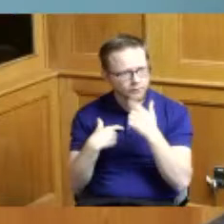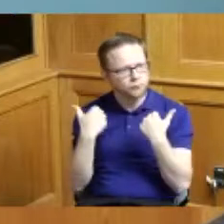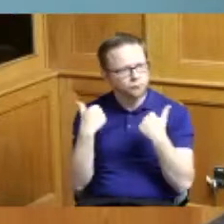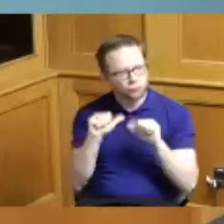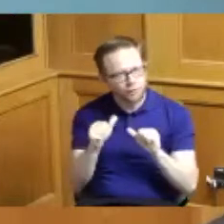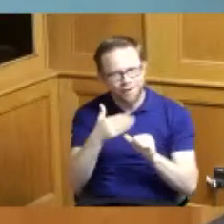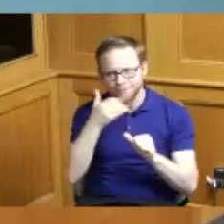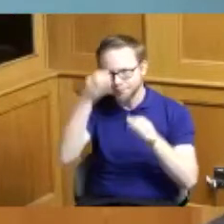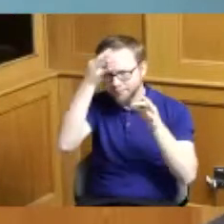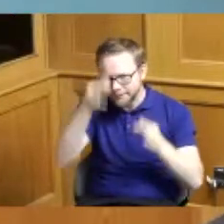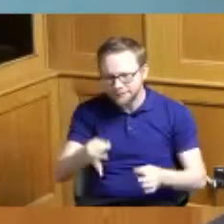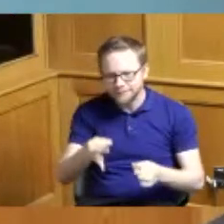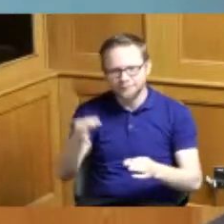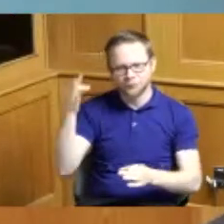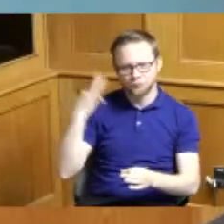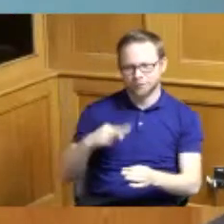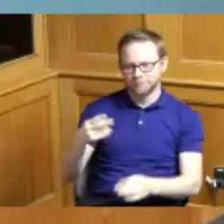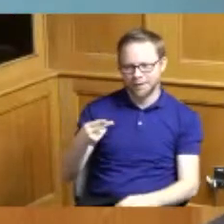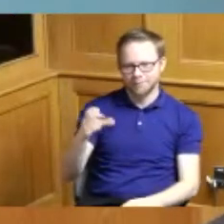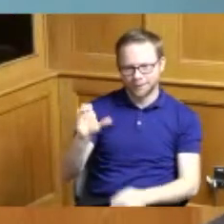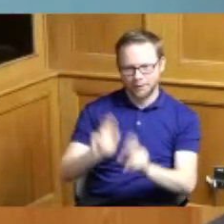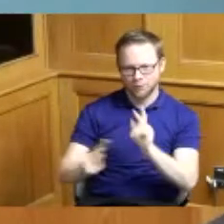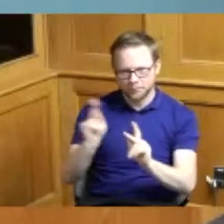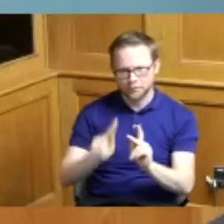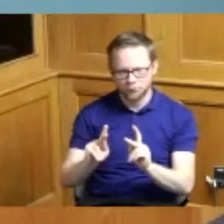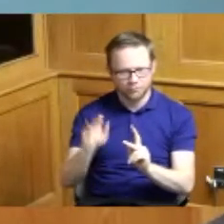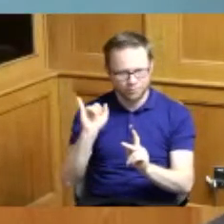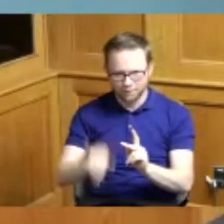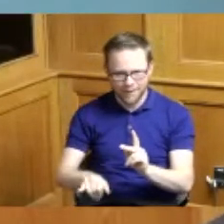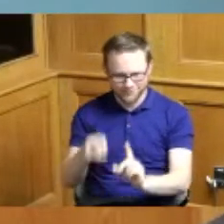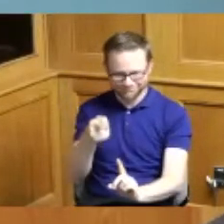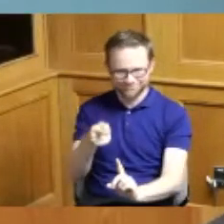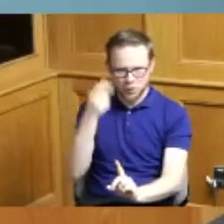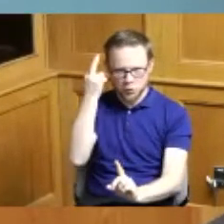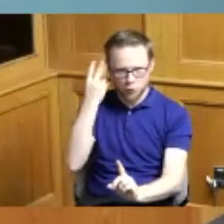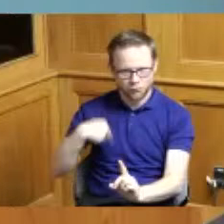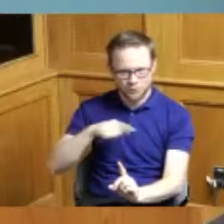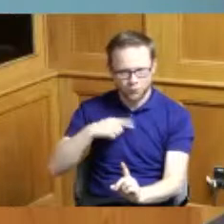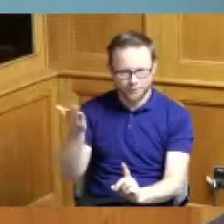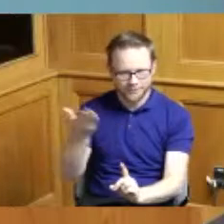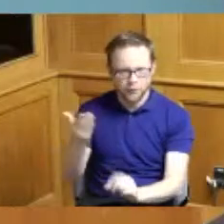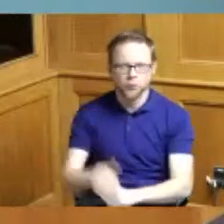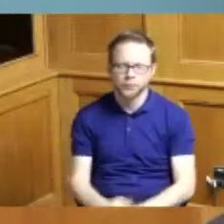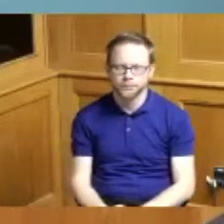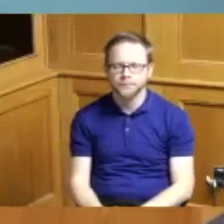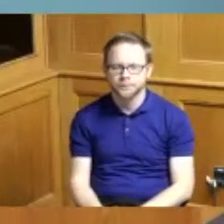Hamilton County residents after all that's what we're here for um we knew going into